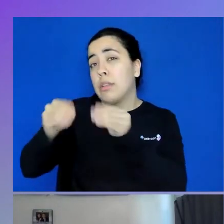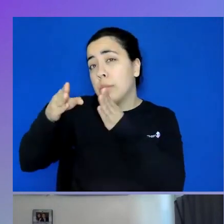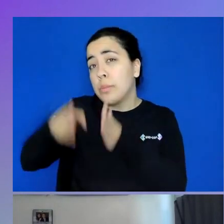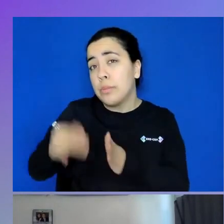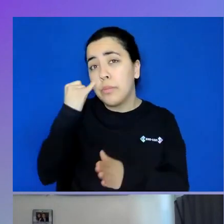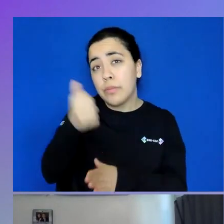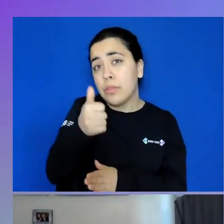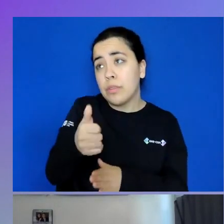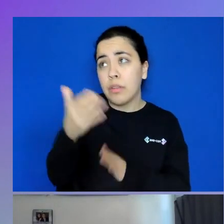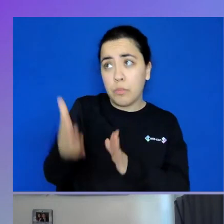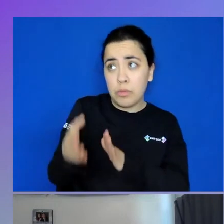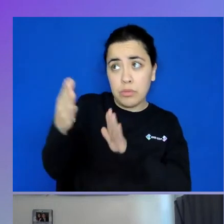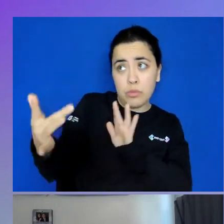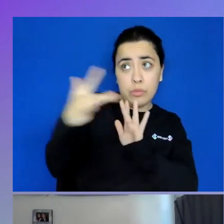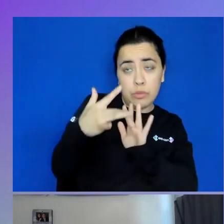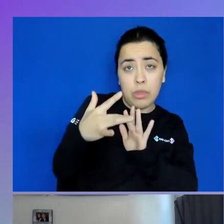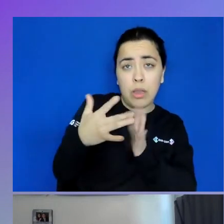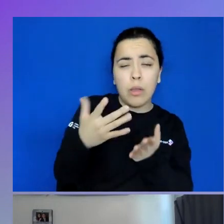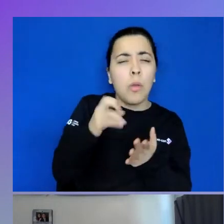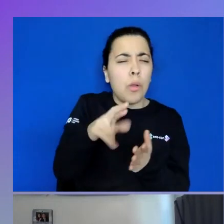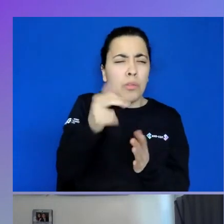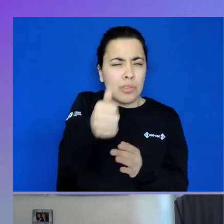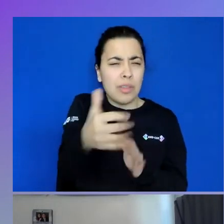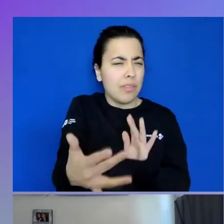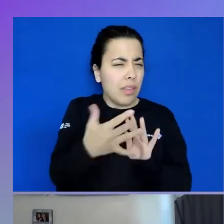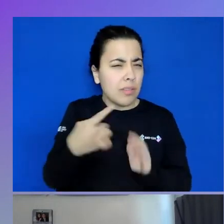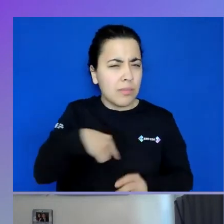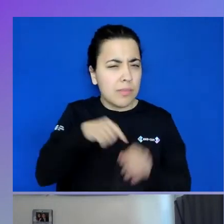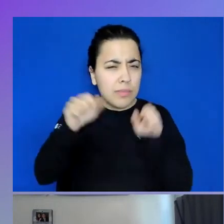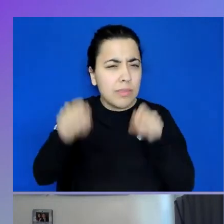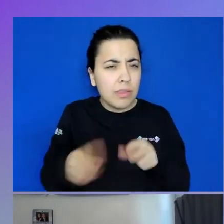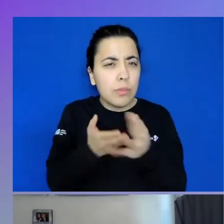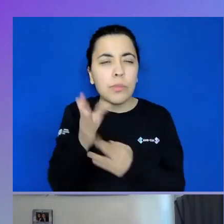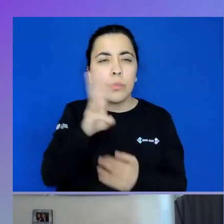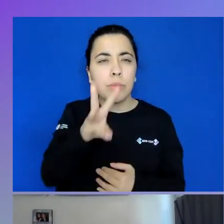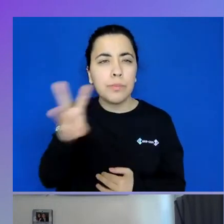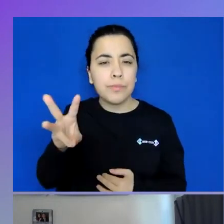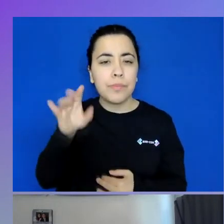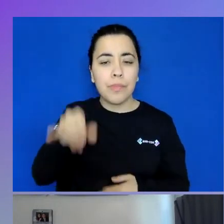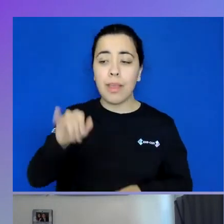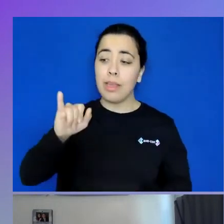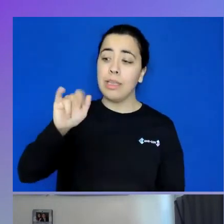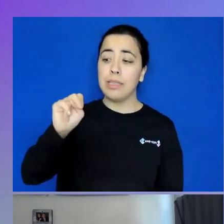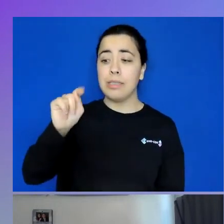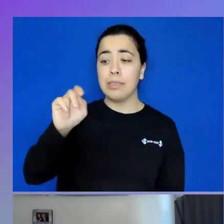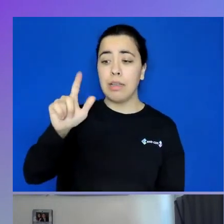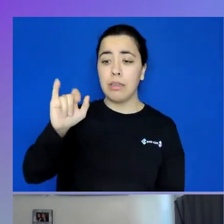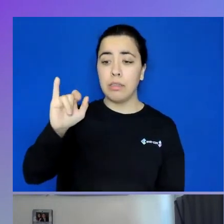is, uh, reaching out to you or just contact us form through our website. The IntelliJ plugin is not, uh, available for free